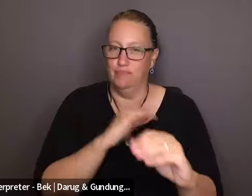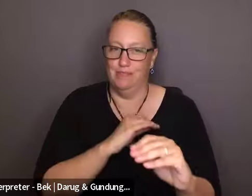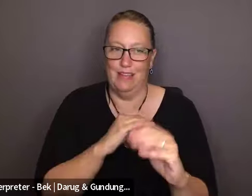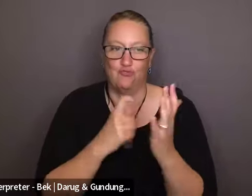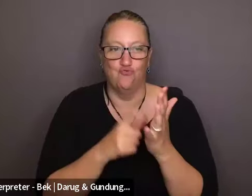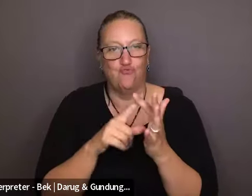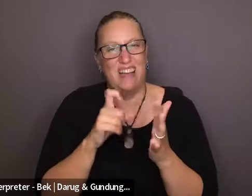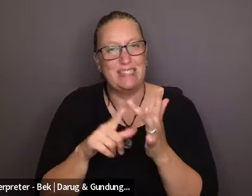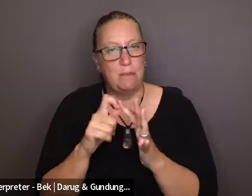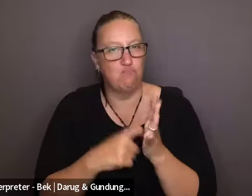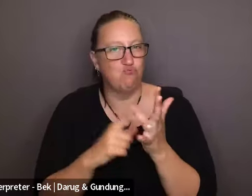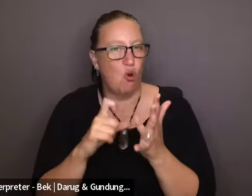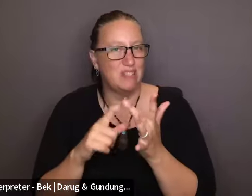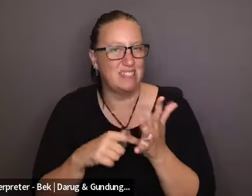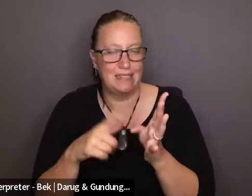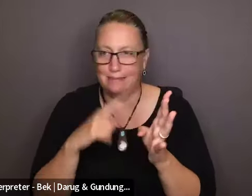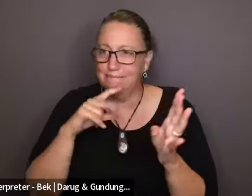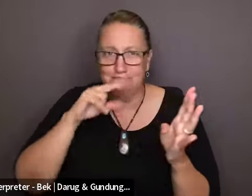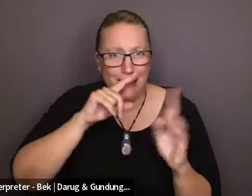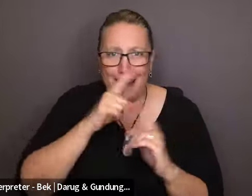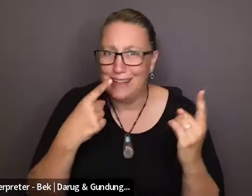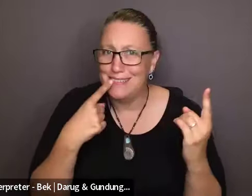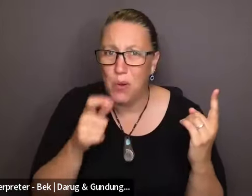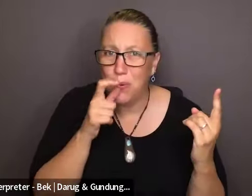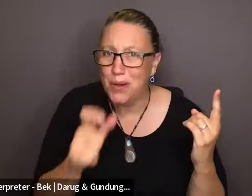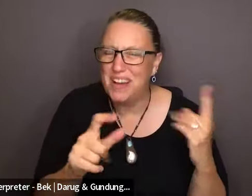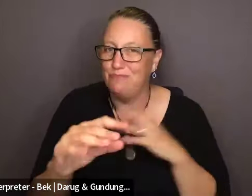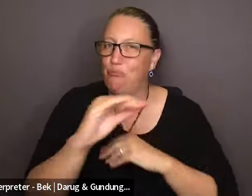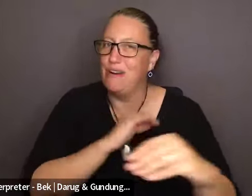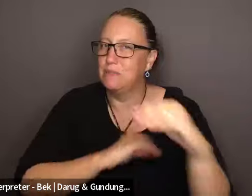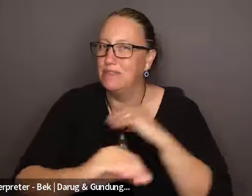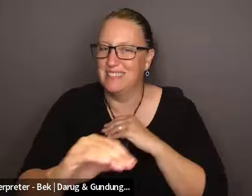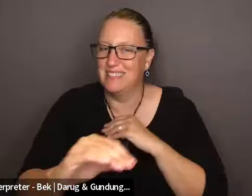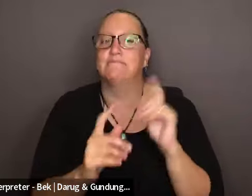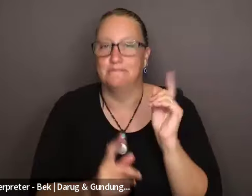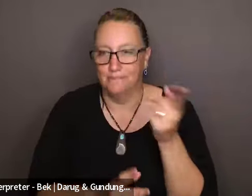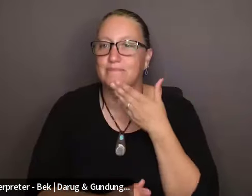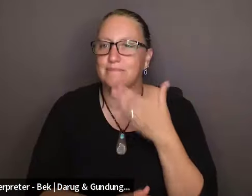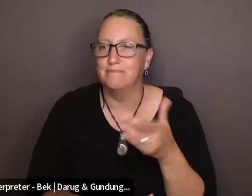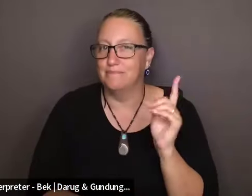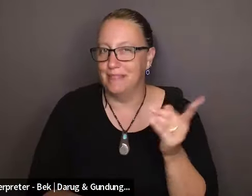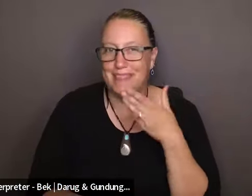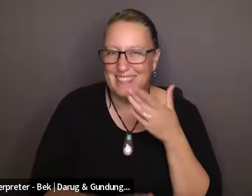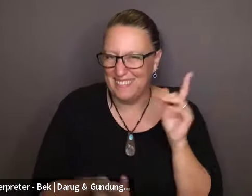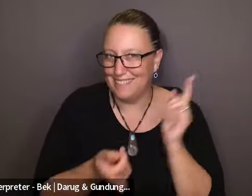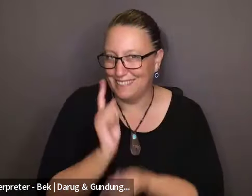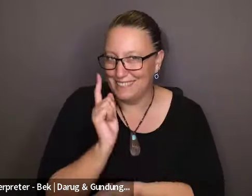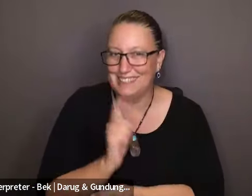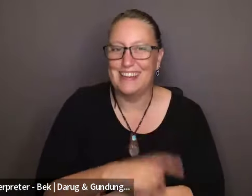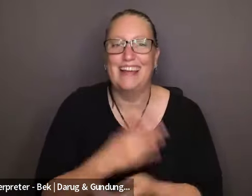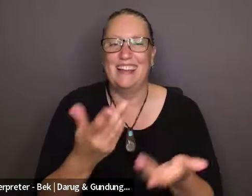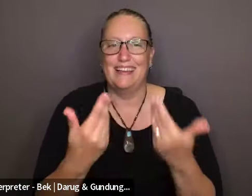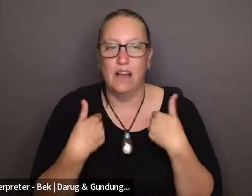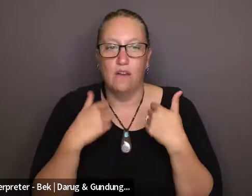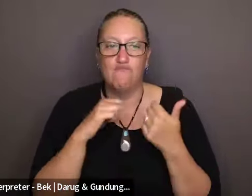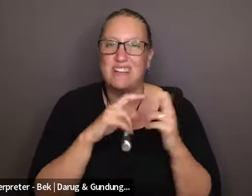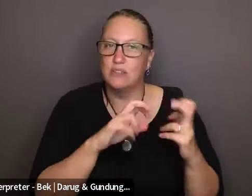project. Second, it builds trust and